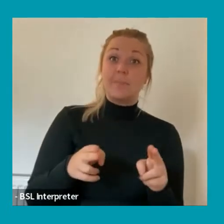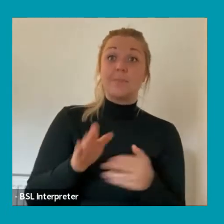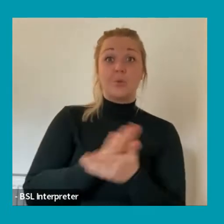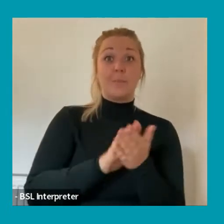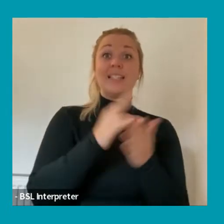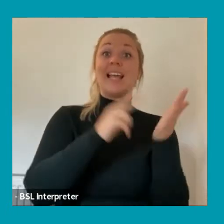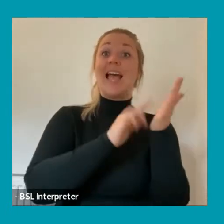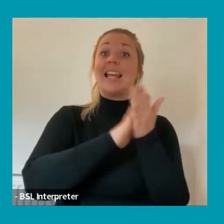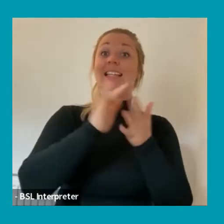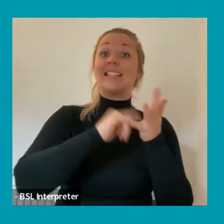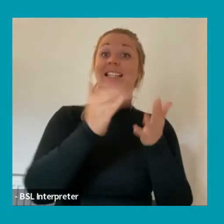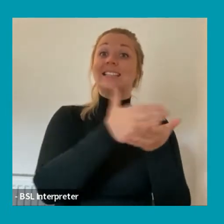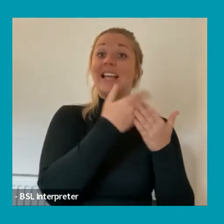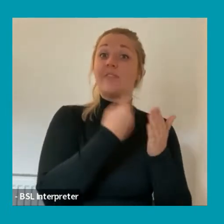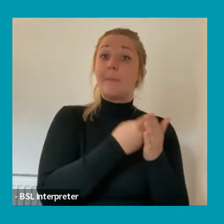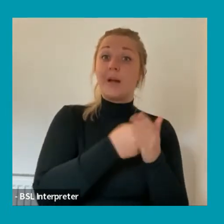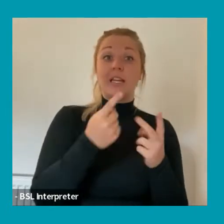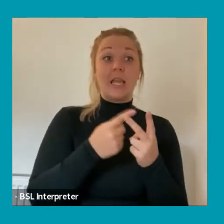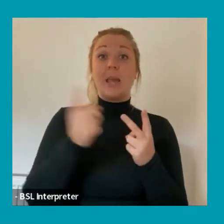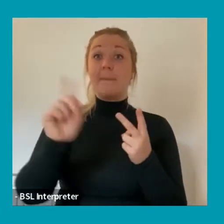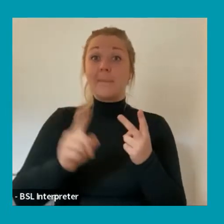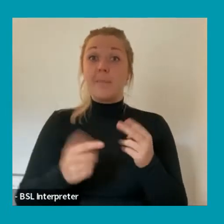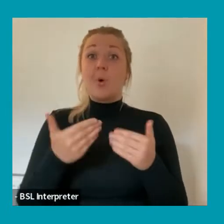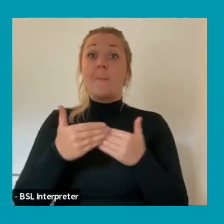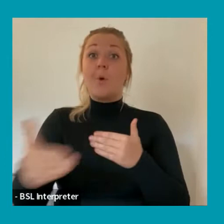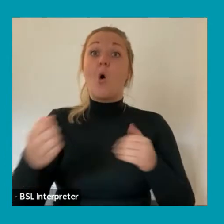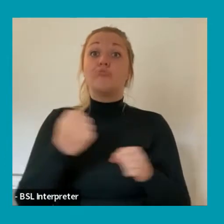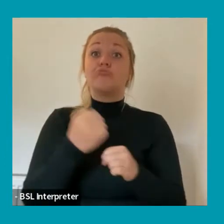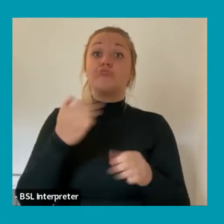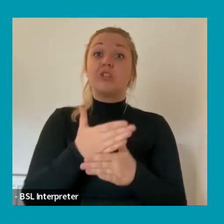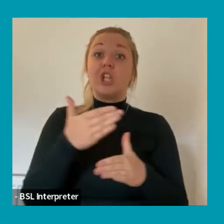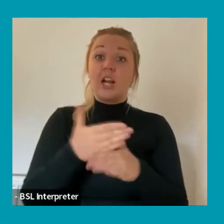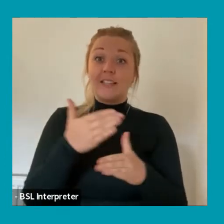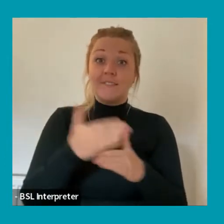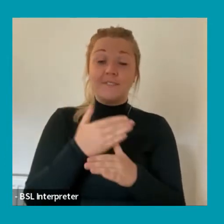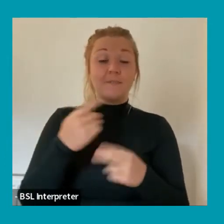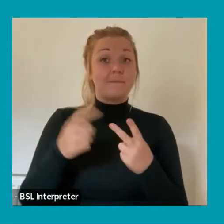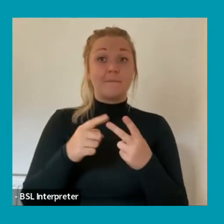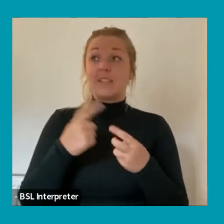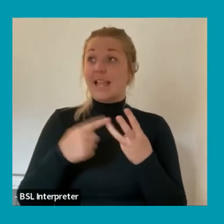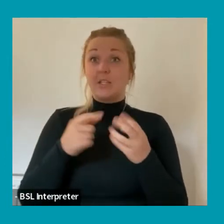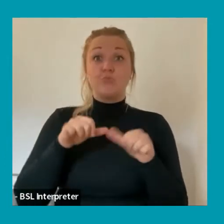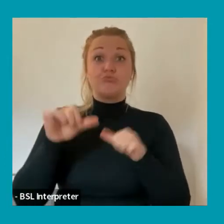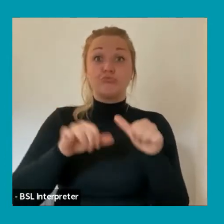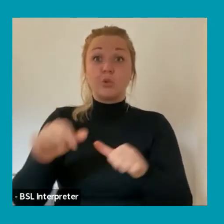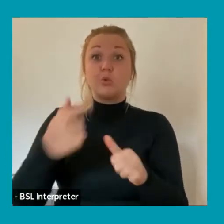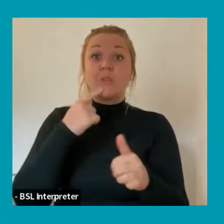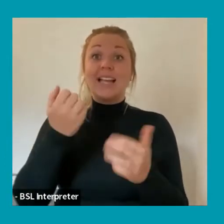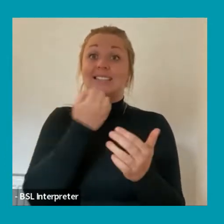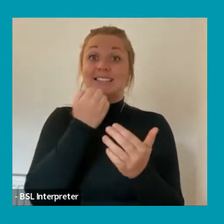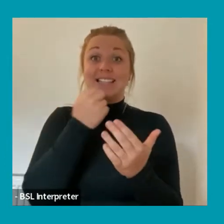Means that people feel listened to. It means there's a process you can now get data from. There's nothing not to love about that improvements.